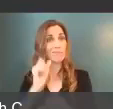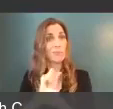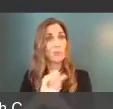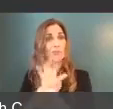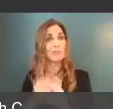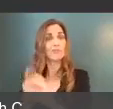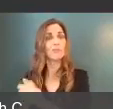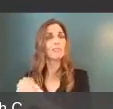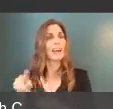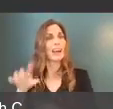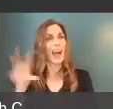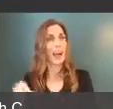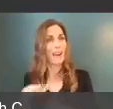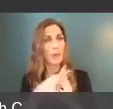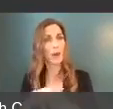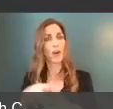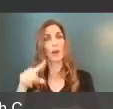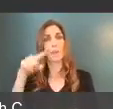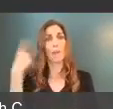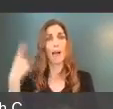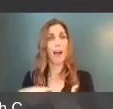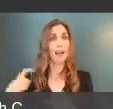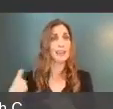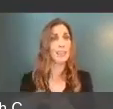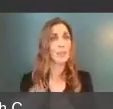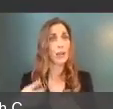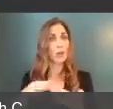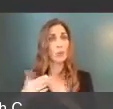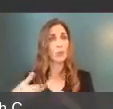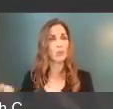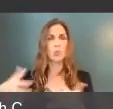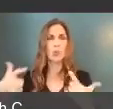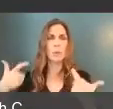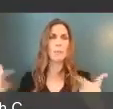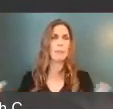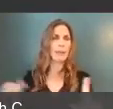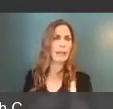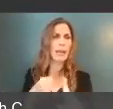Black, Latino communities that have been deeply impacted by this coronavirus, and so,